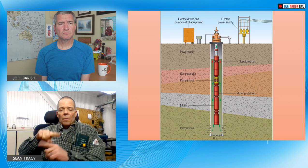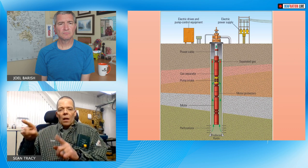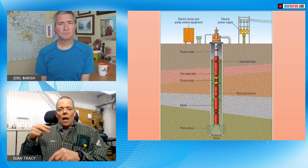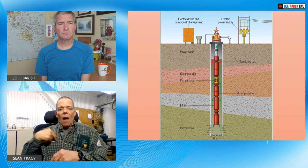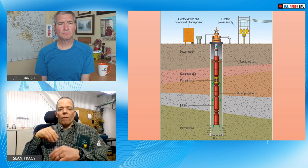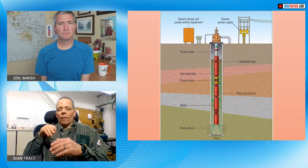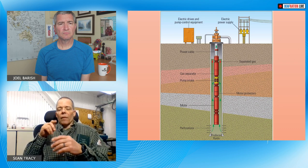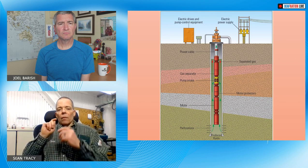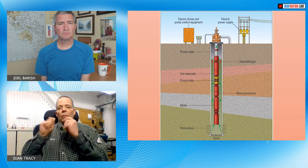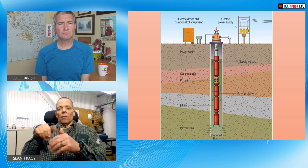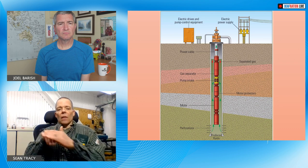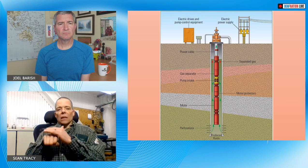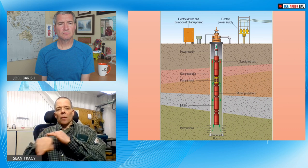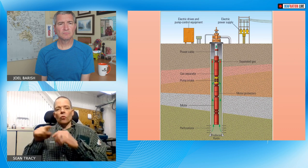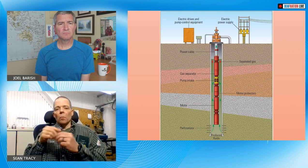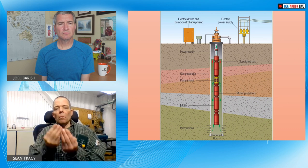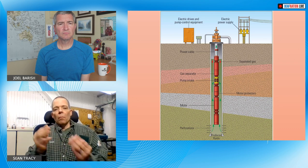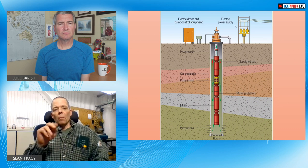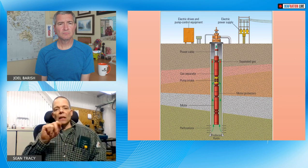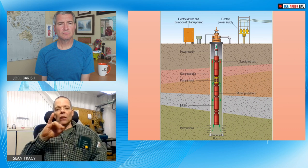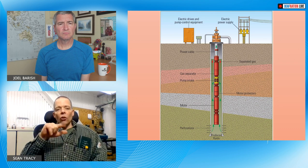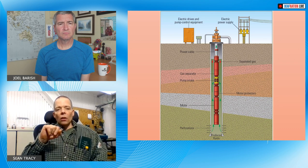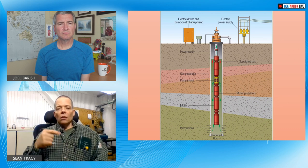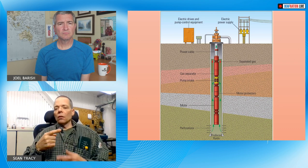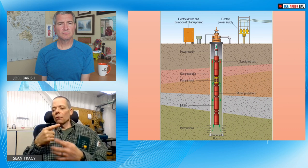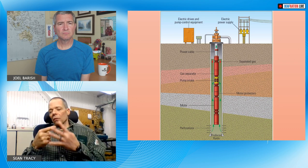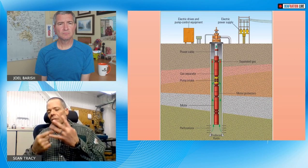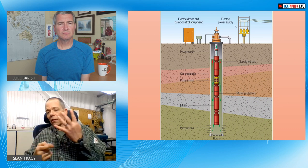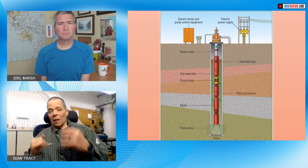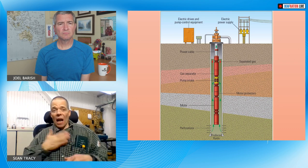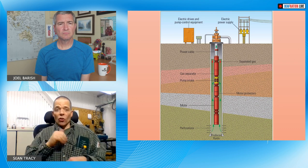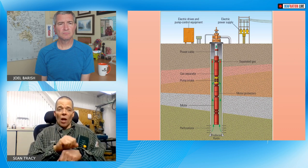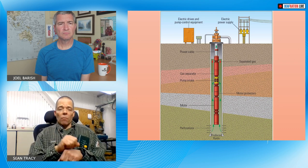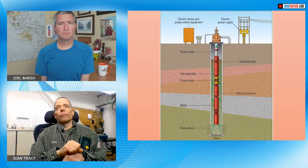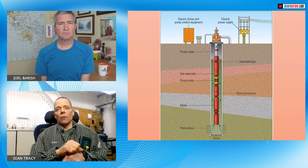Drilling on land, it can be remote, but the materials you need to do the job are easily accessible as well.